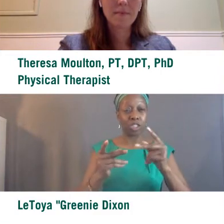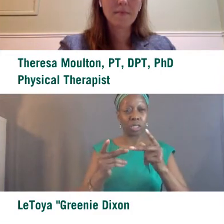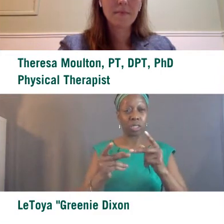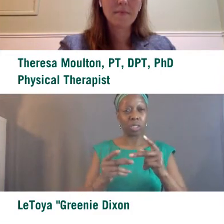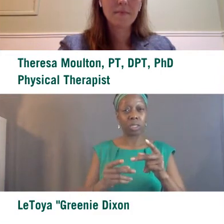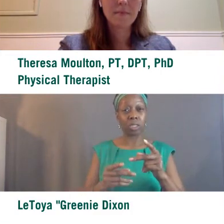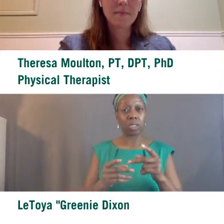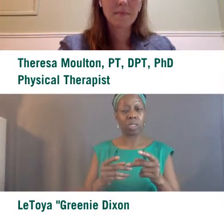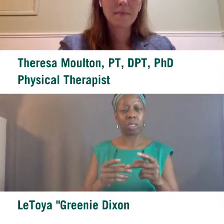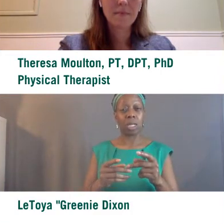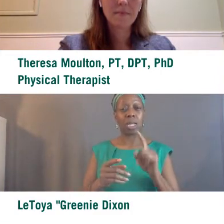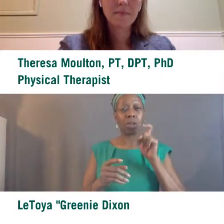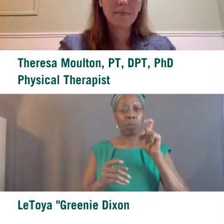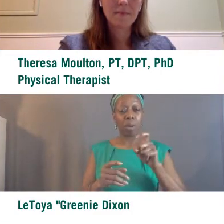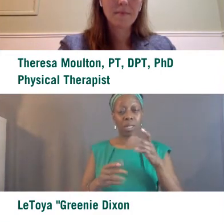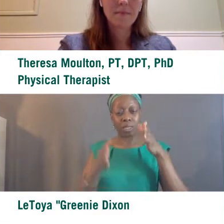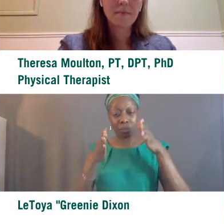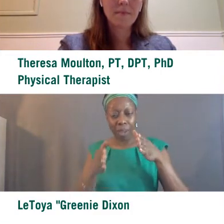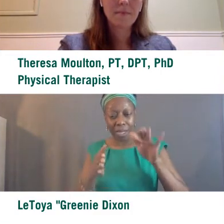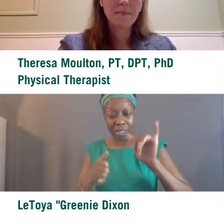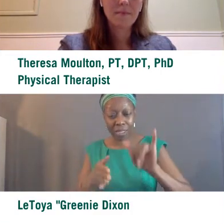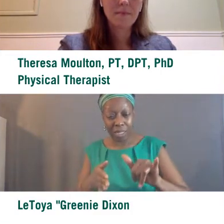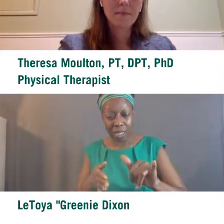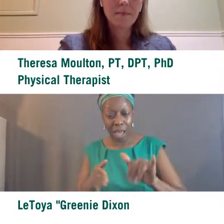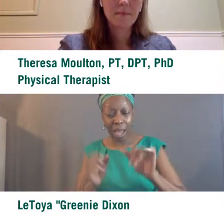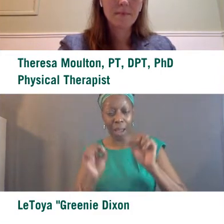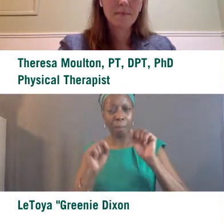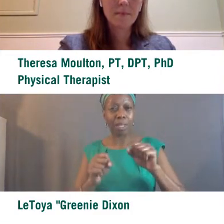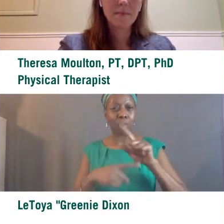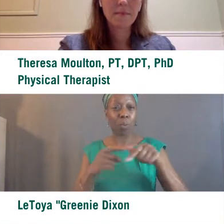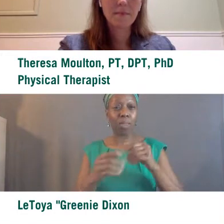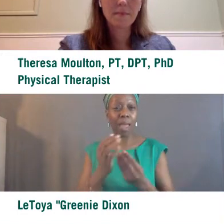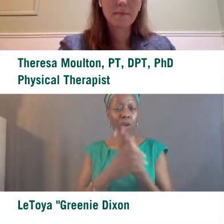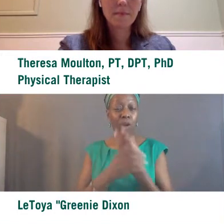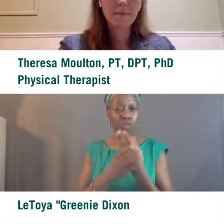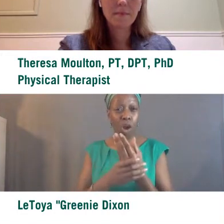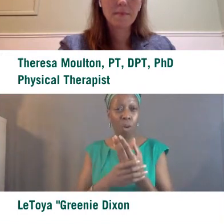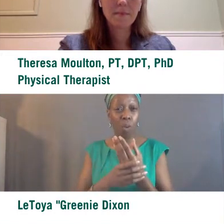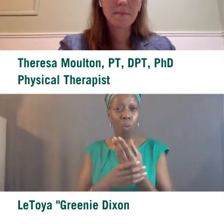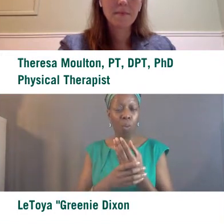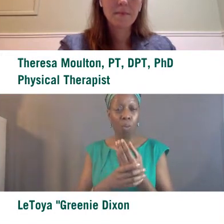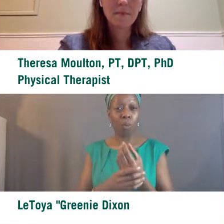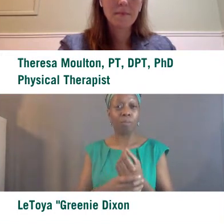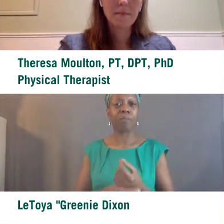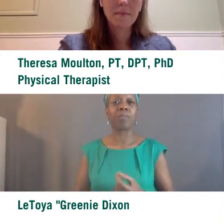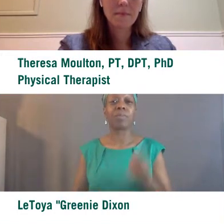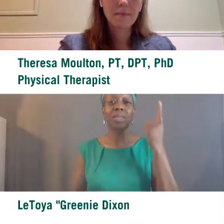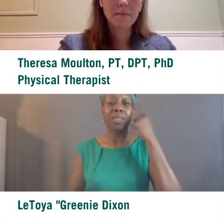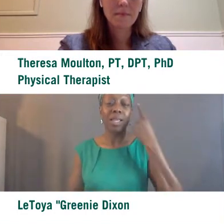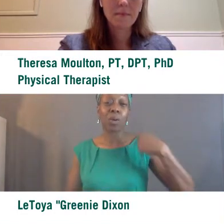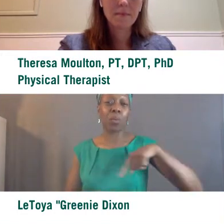I think that there is a natural history of improvement that we understand, and we know.